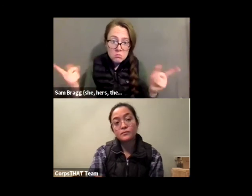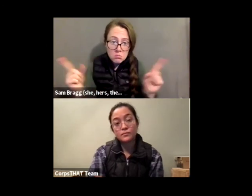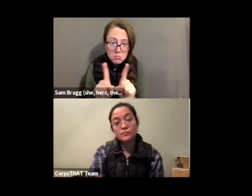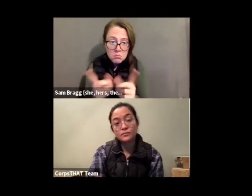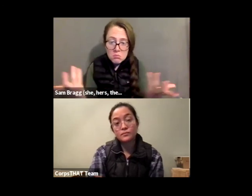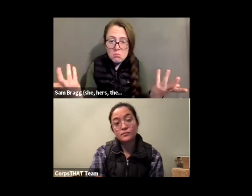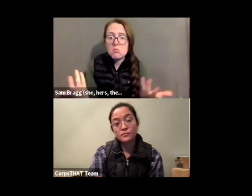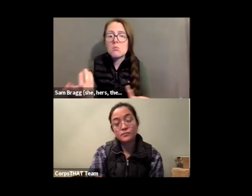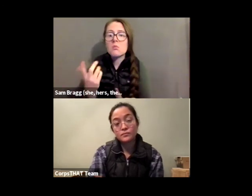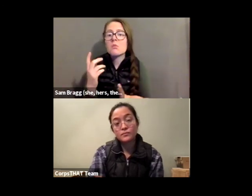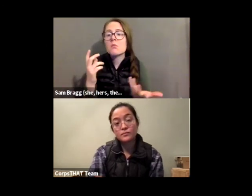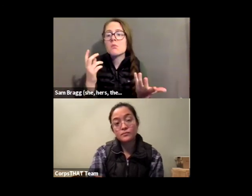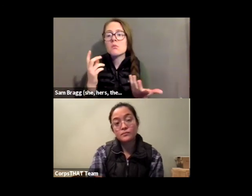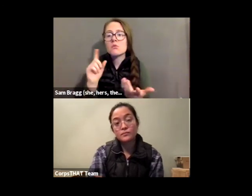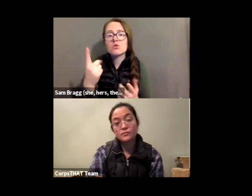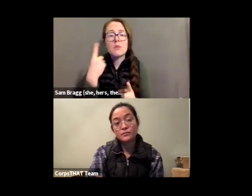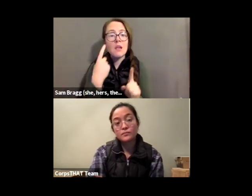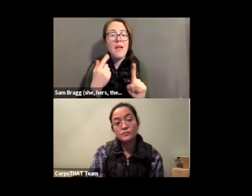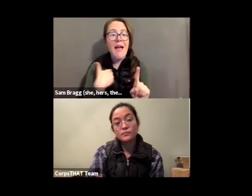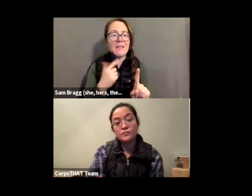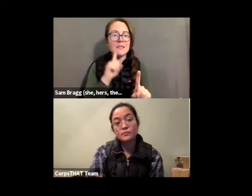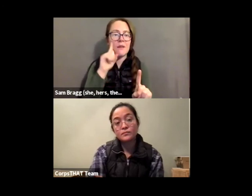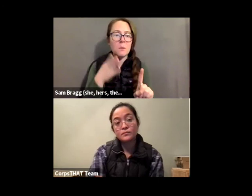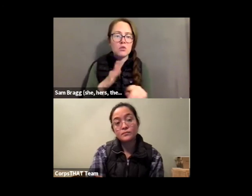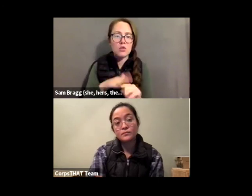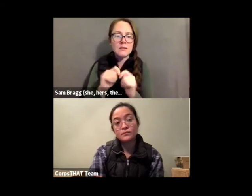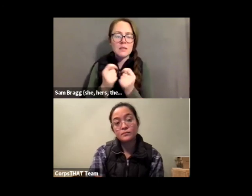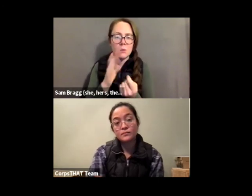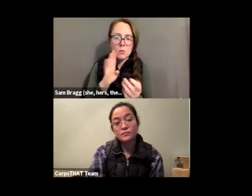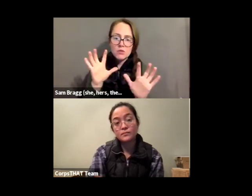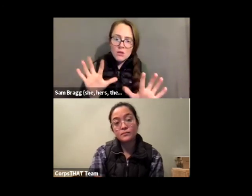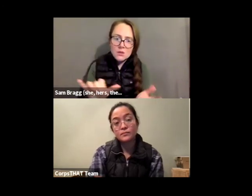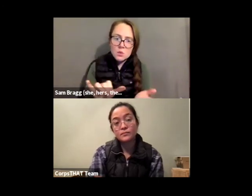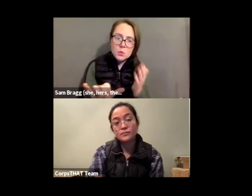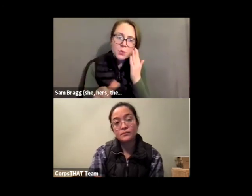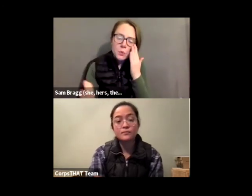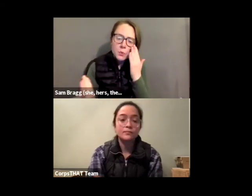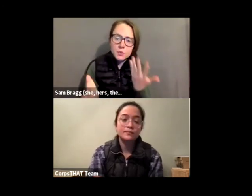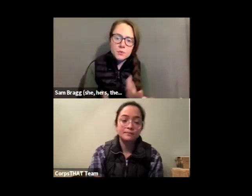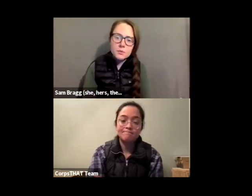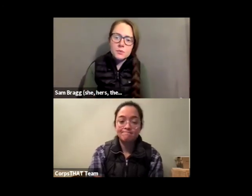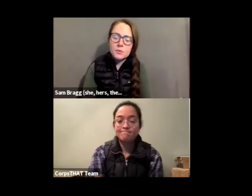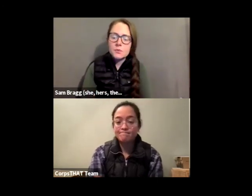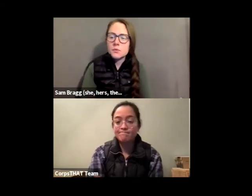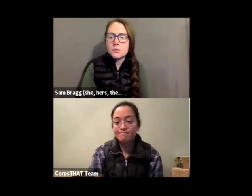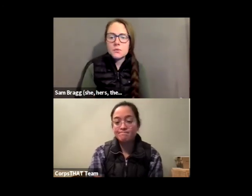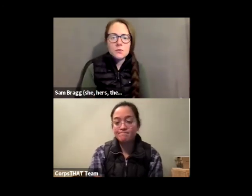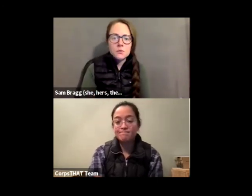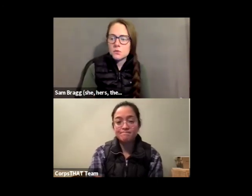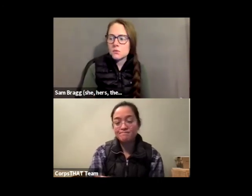either team is wonderful and you could have them both together and that would be functional as well i just think having a deaf individual on the team would be wonderful just because